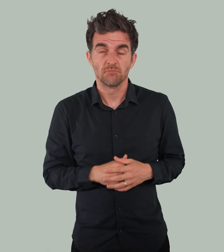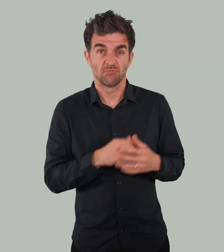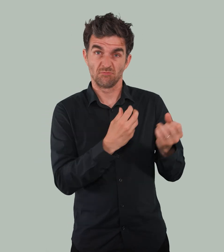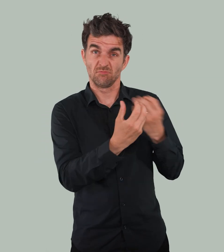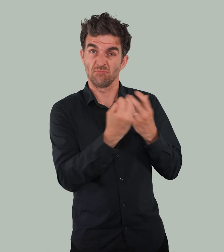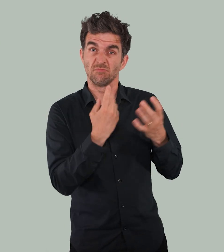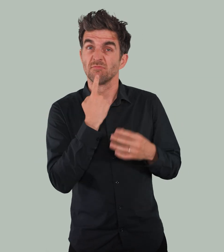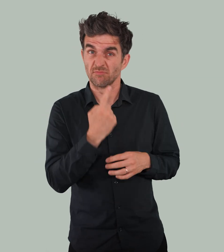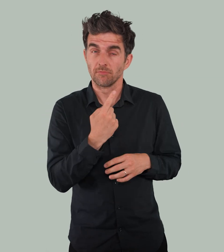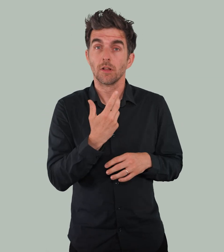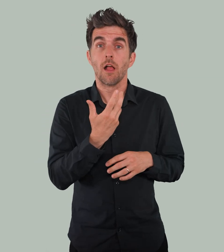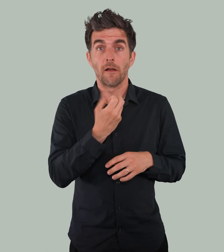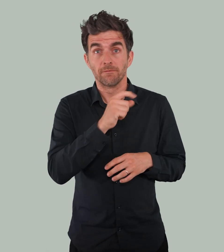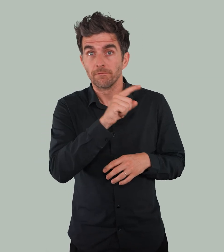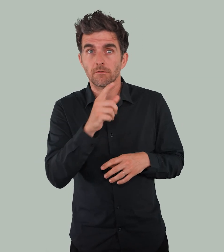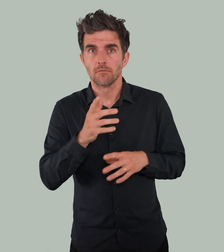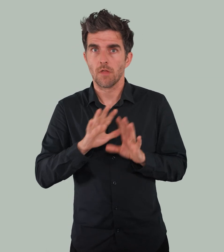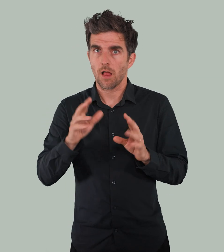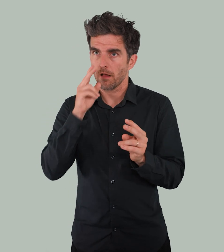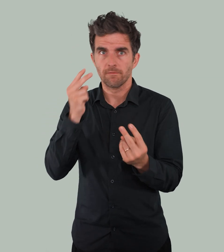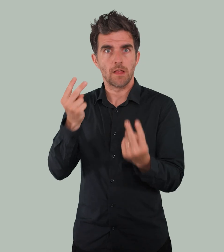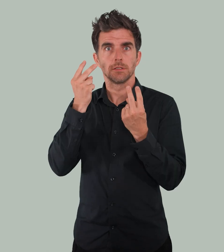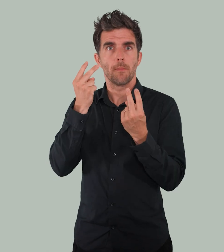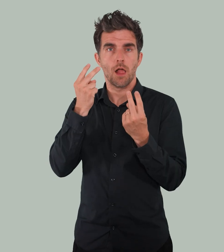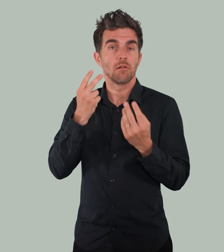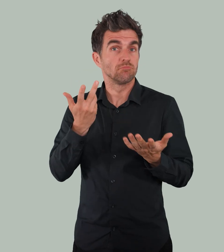Respondents often say that conditions which are not visible, including